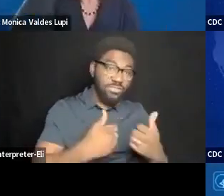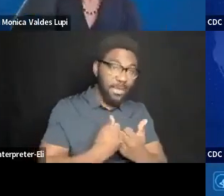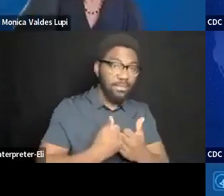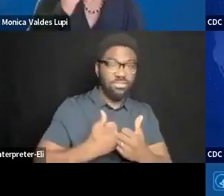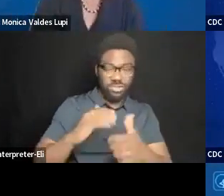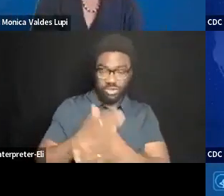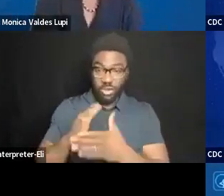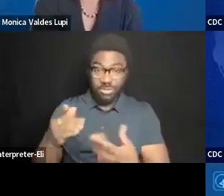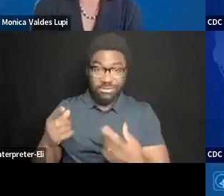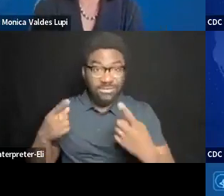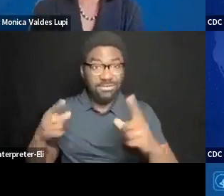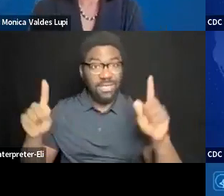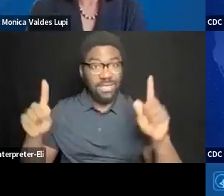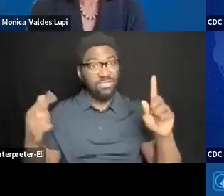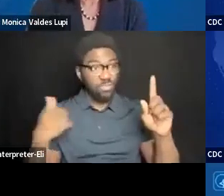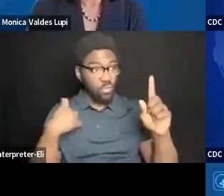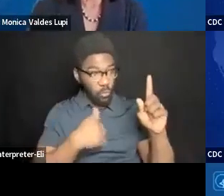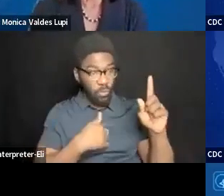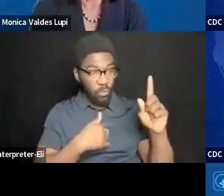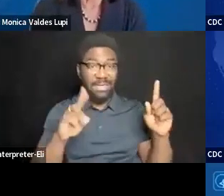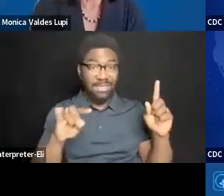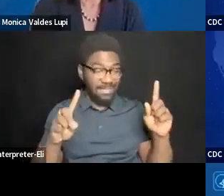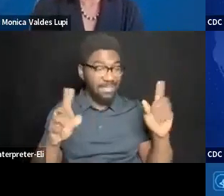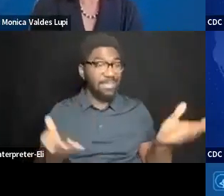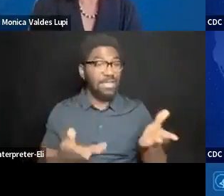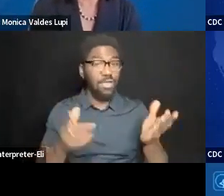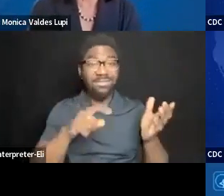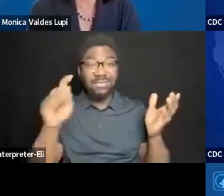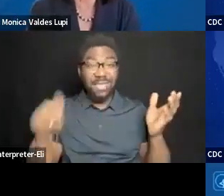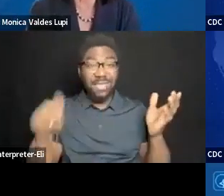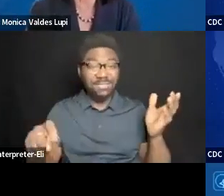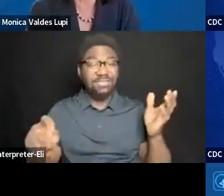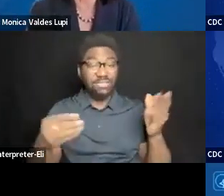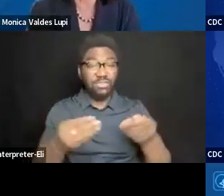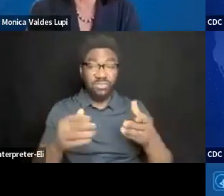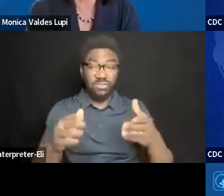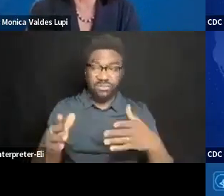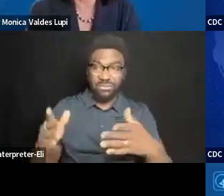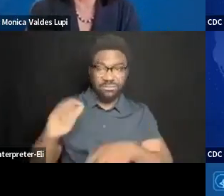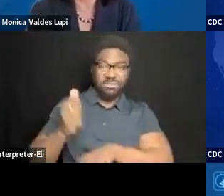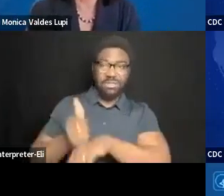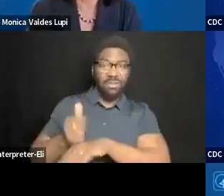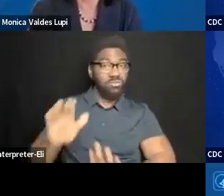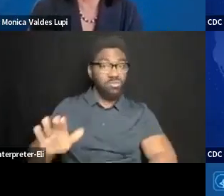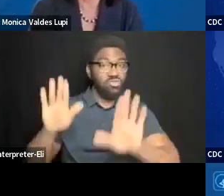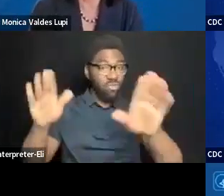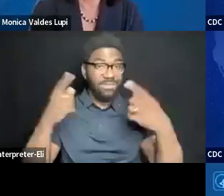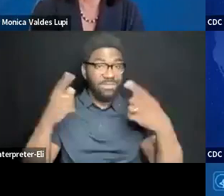to change rural communities here in Texas. I see you're shaking your head, so could you share some of that maybe conceptualization